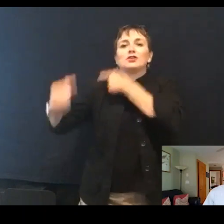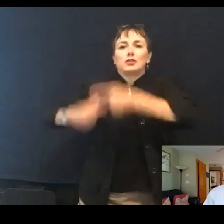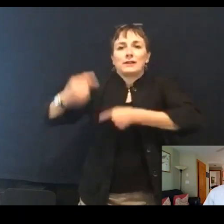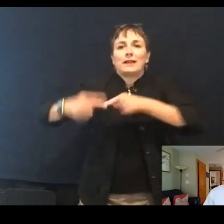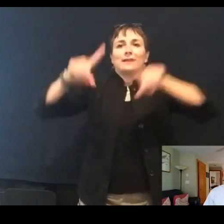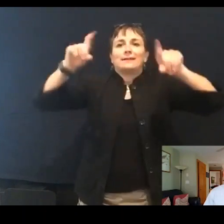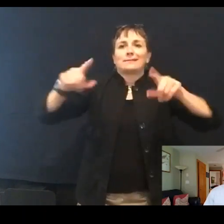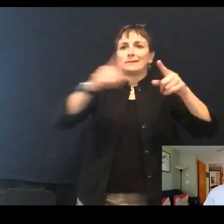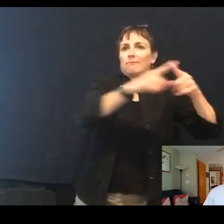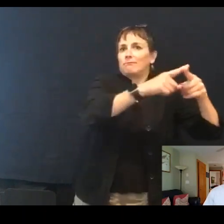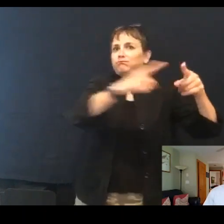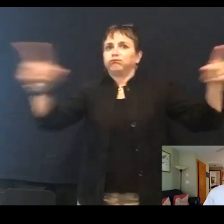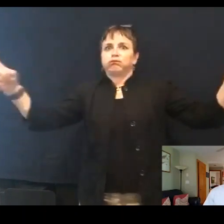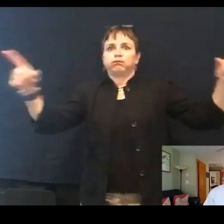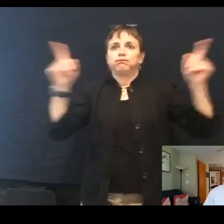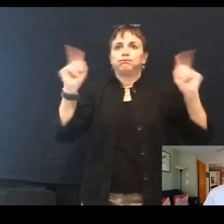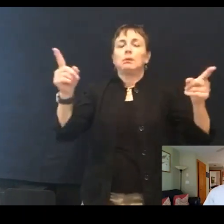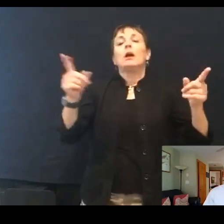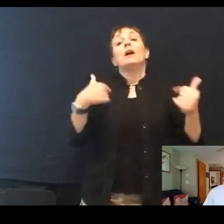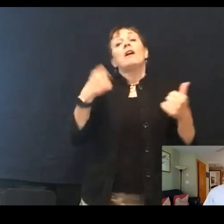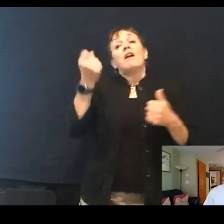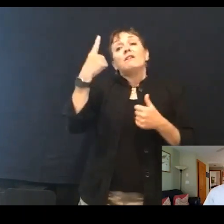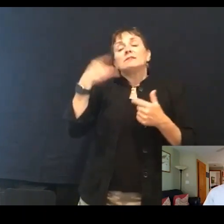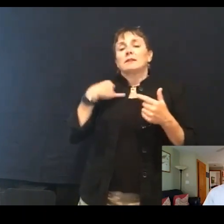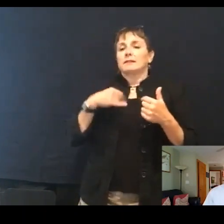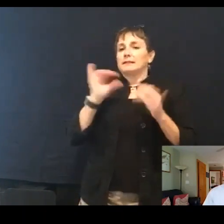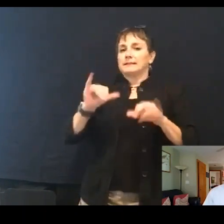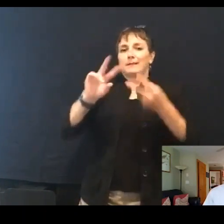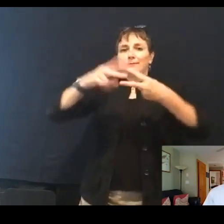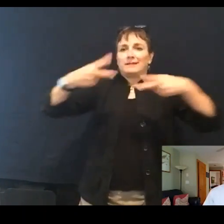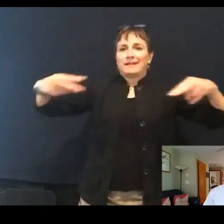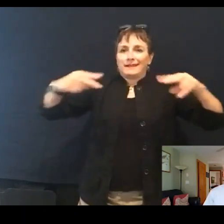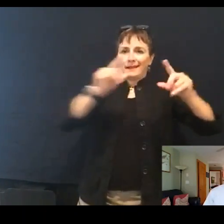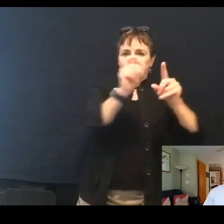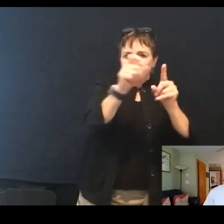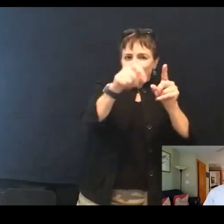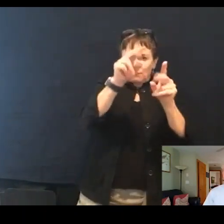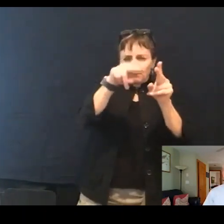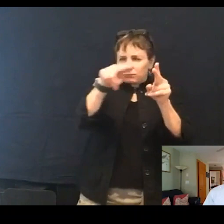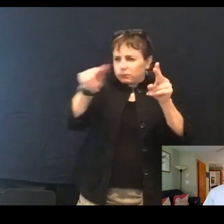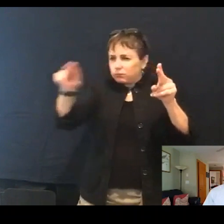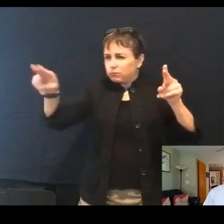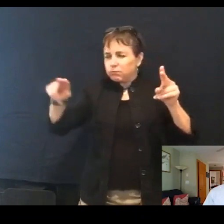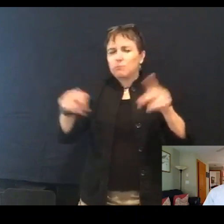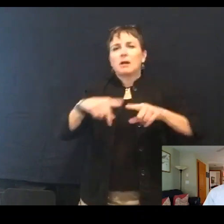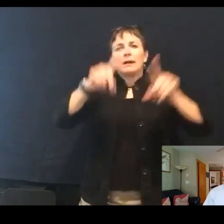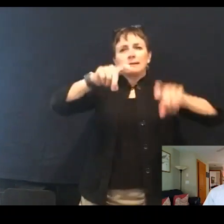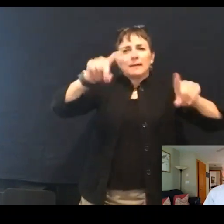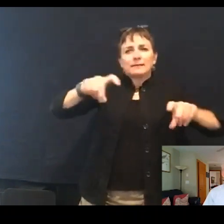Now, as I said before, this is going to use the same gene panel tests. It's going to provide the same level of genetic counseling.